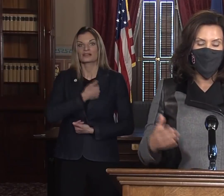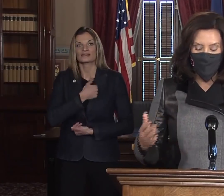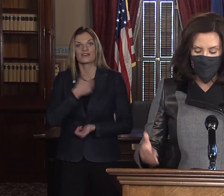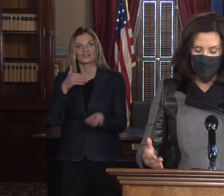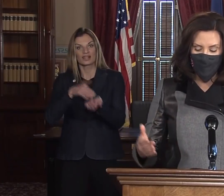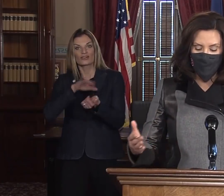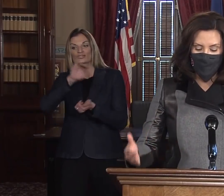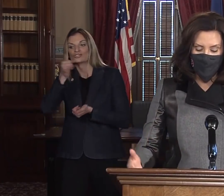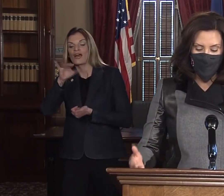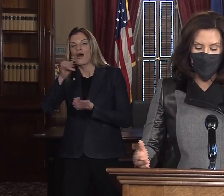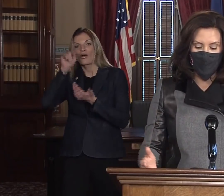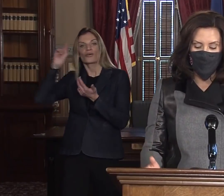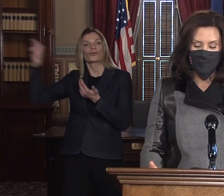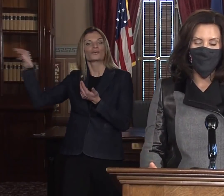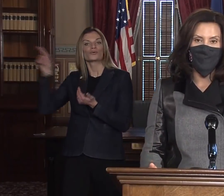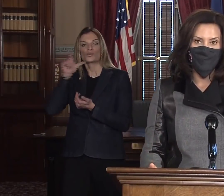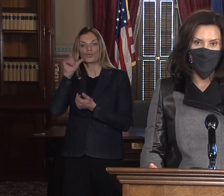WOODLAND CHURCH AND BISHOP JAY.